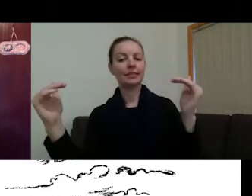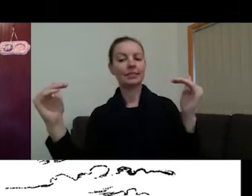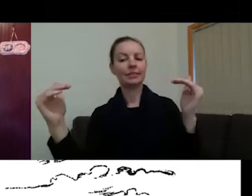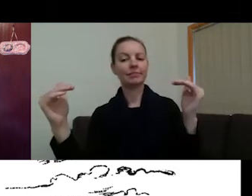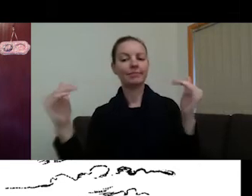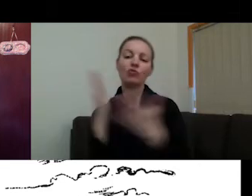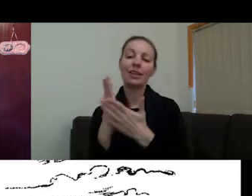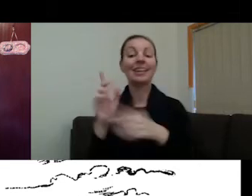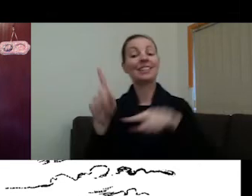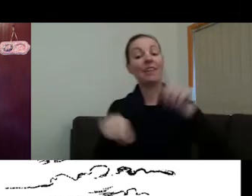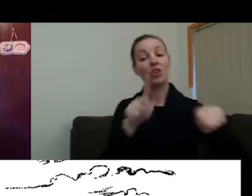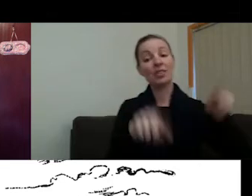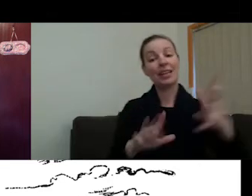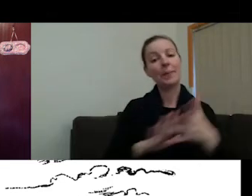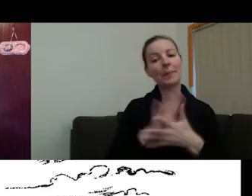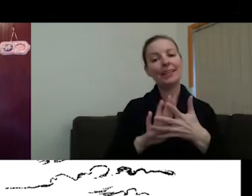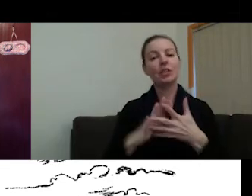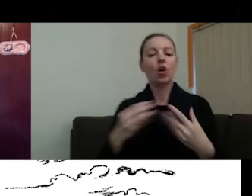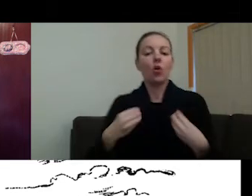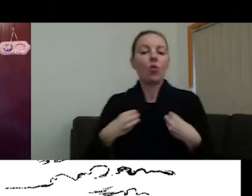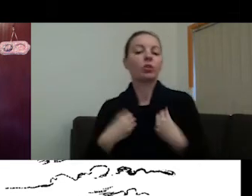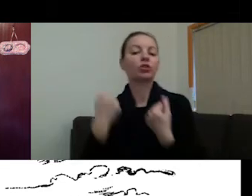I wanted to think about that and think about the ways that rather